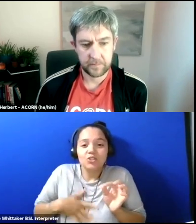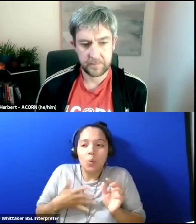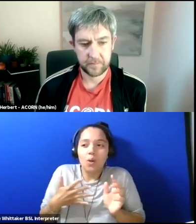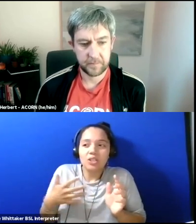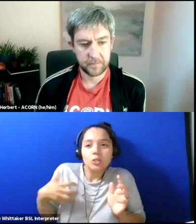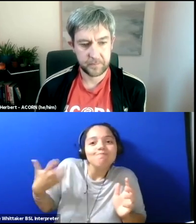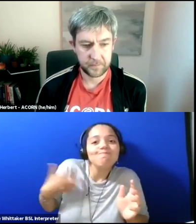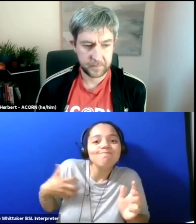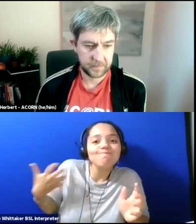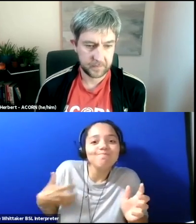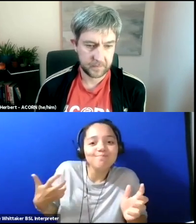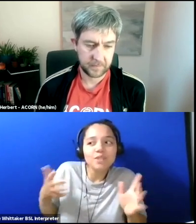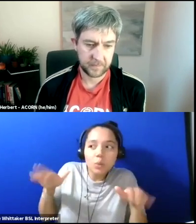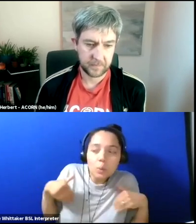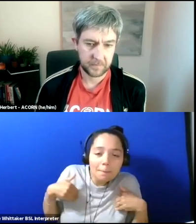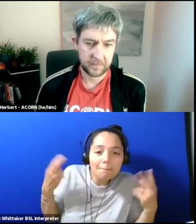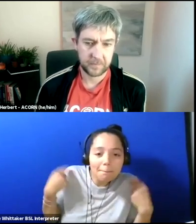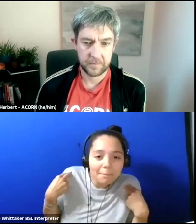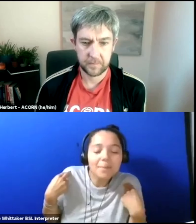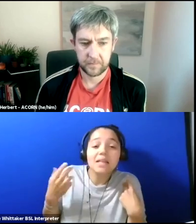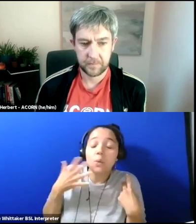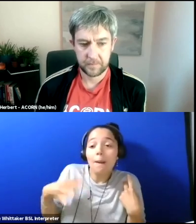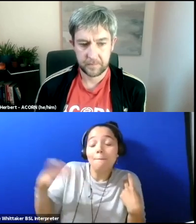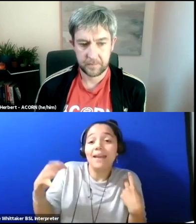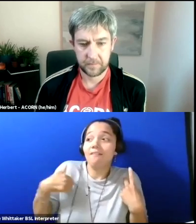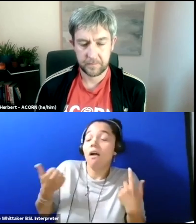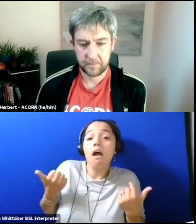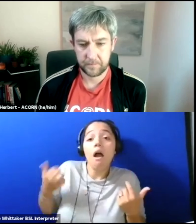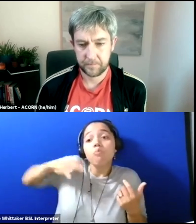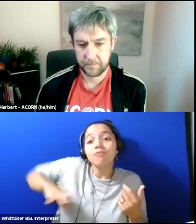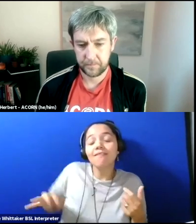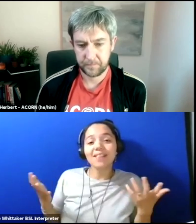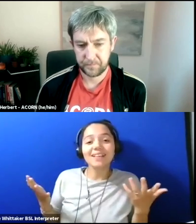And when you're picked, you feel privileged and you feel lucky.